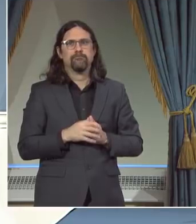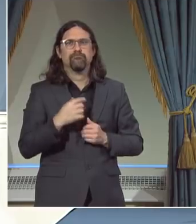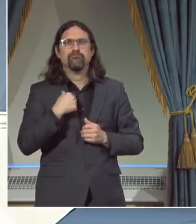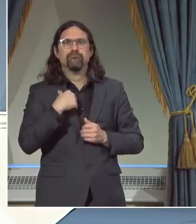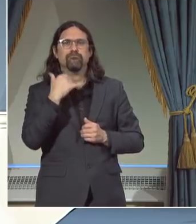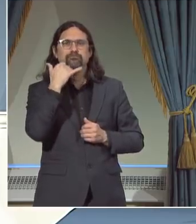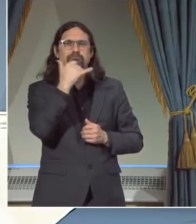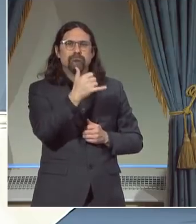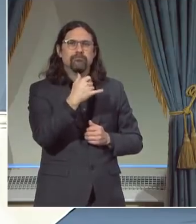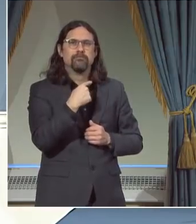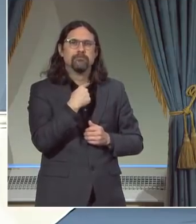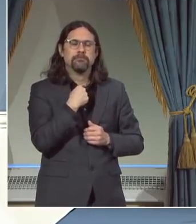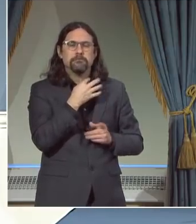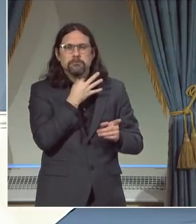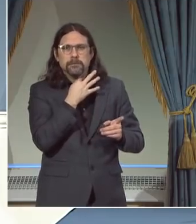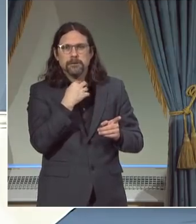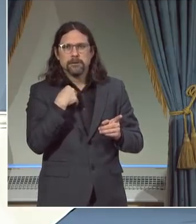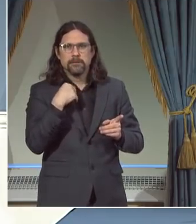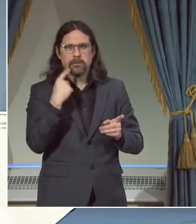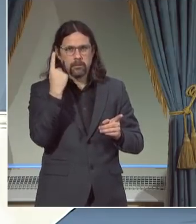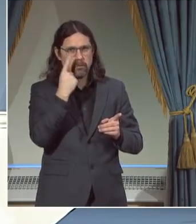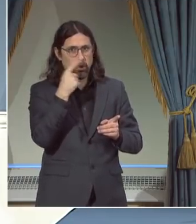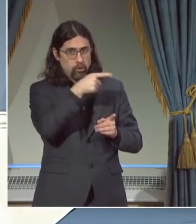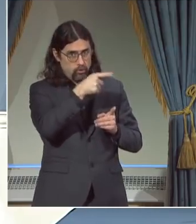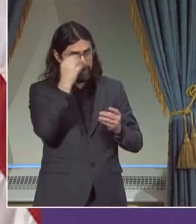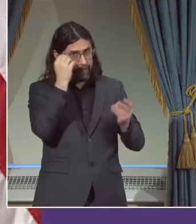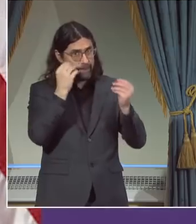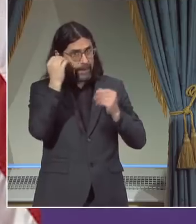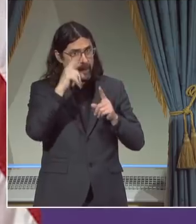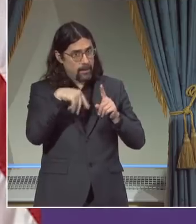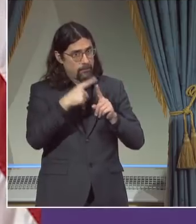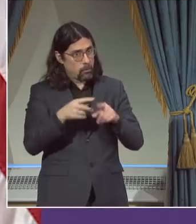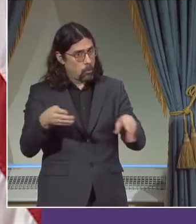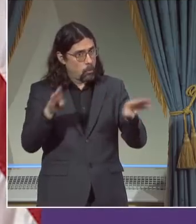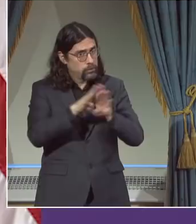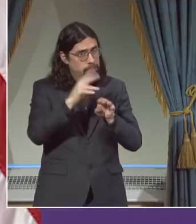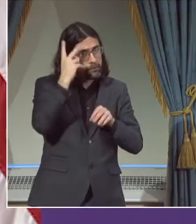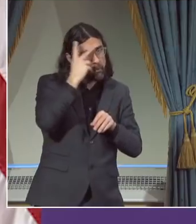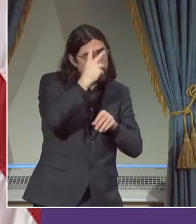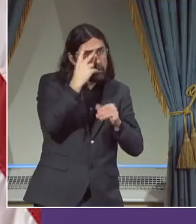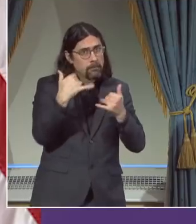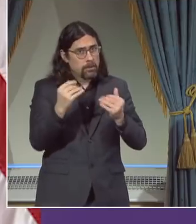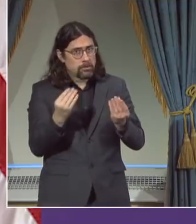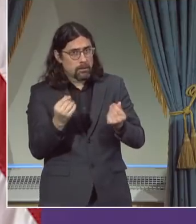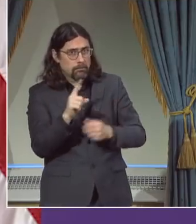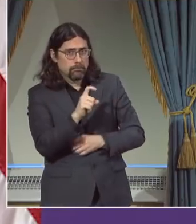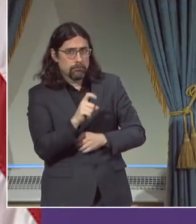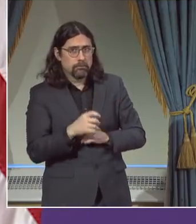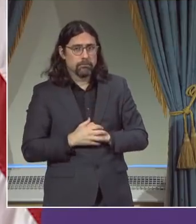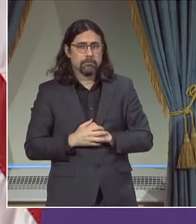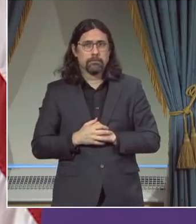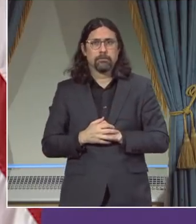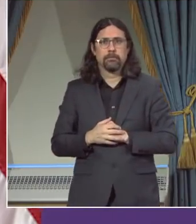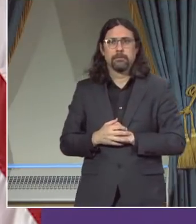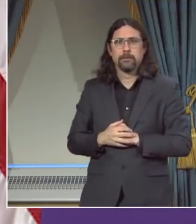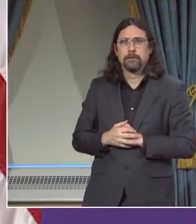ELABORTAE NO WHETRHE YOU'RE RE-EVALUATGIN CLOSING PARKS OR PLAYGROUNDS OR INCREASING